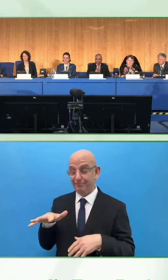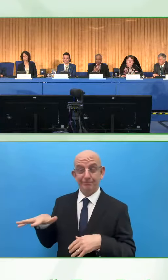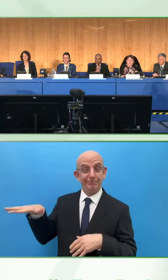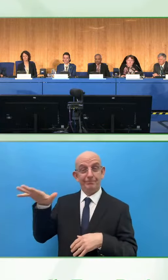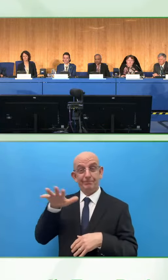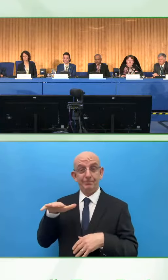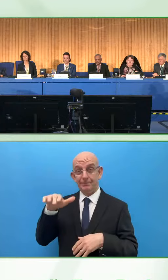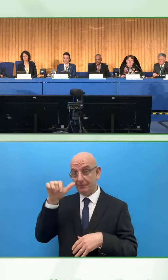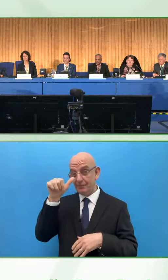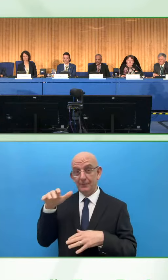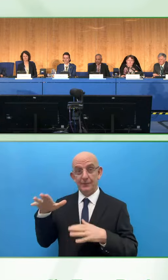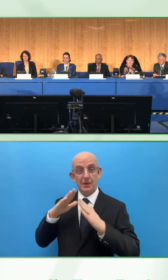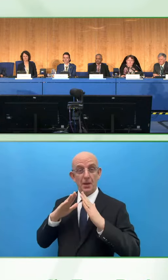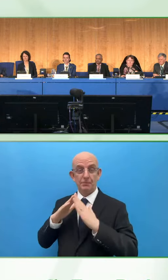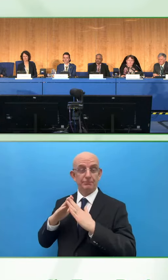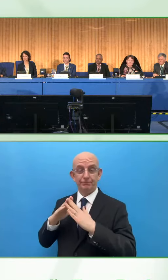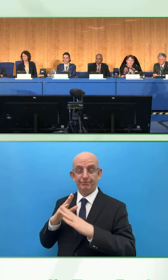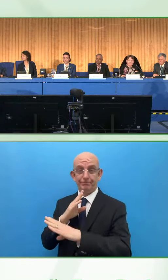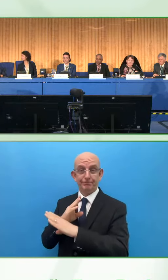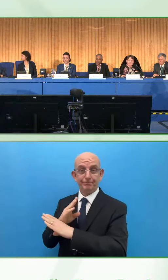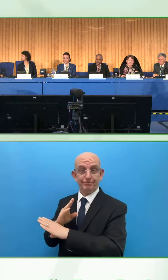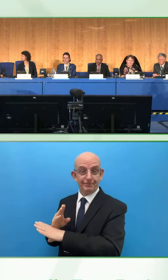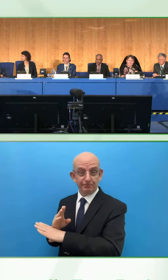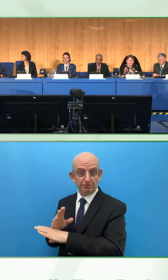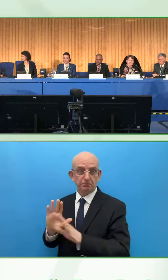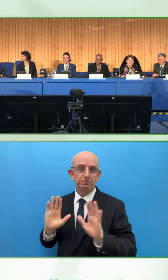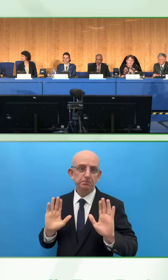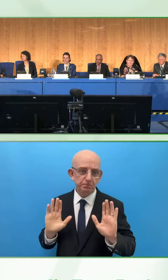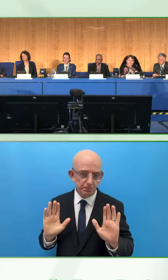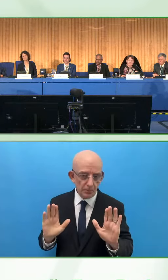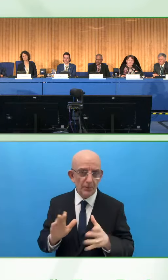And we will honour him for his innovation.